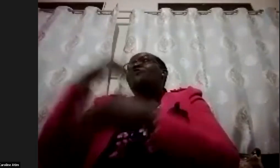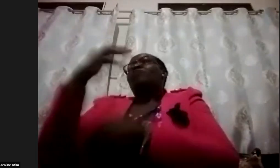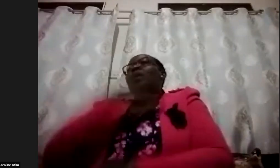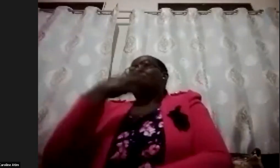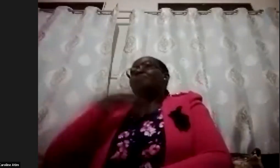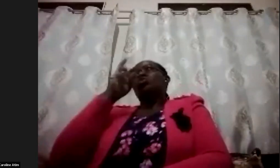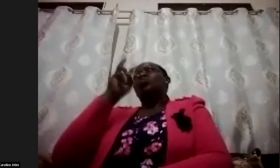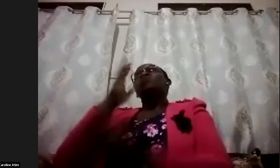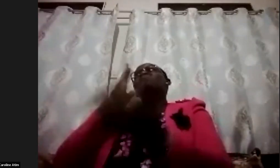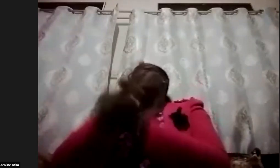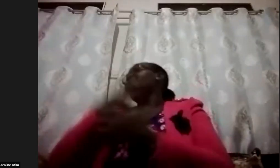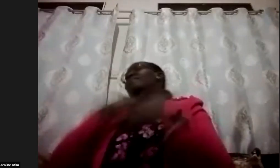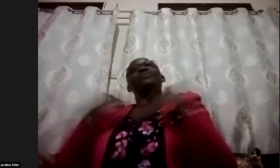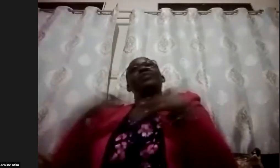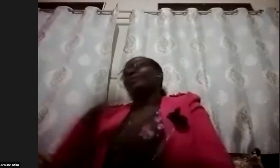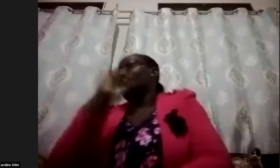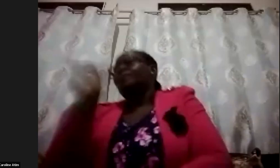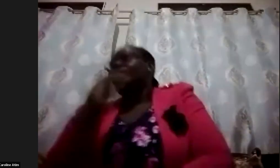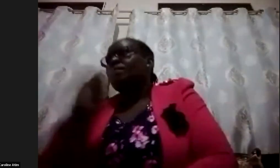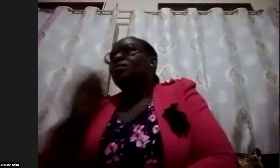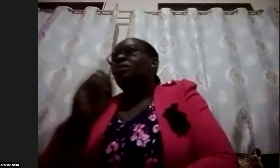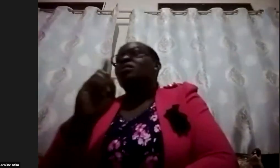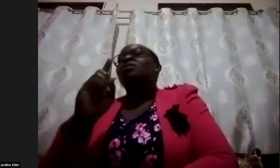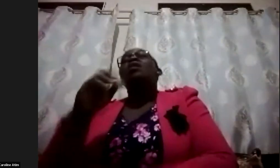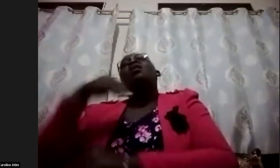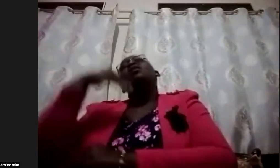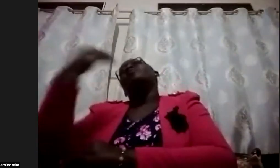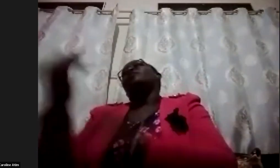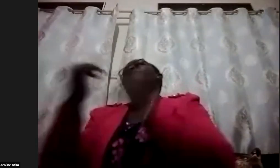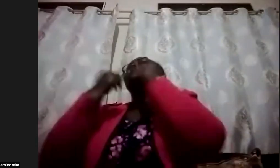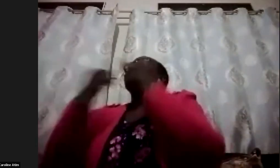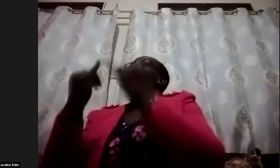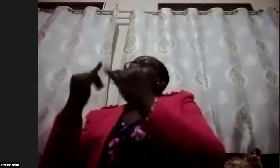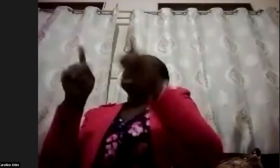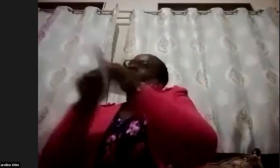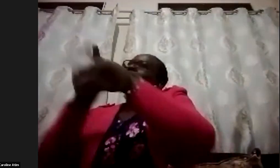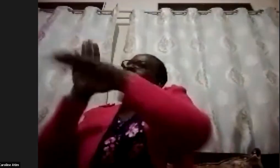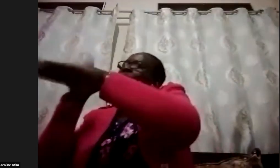that they saw that it was true.